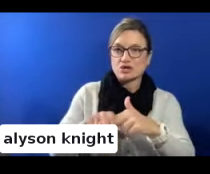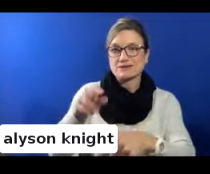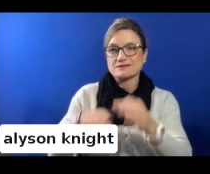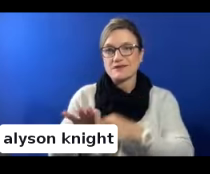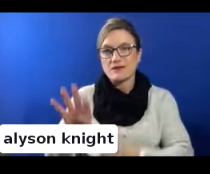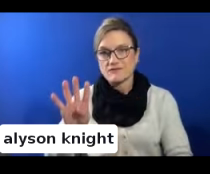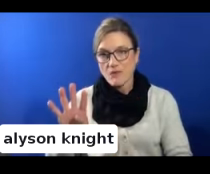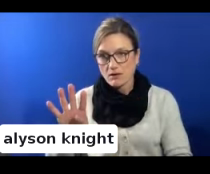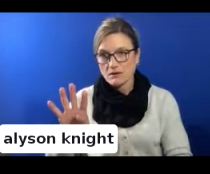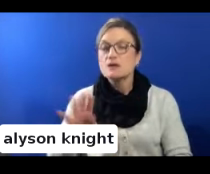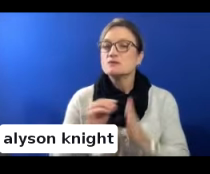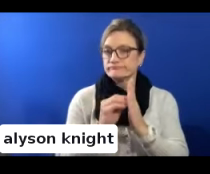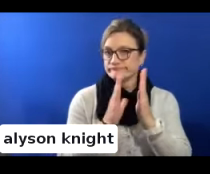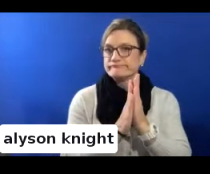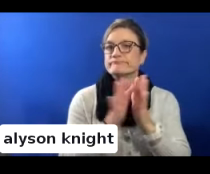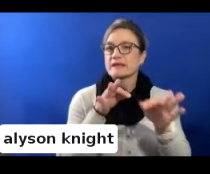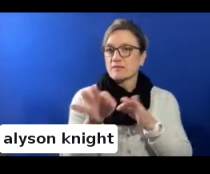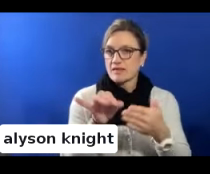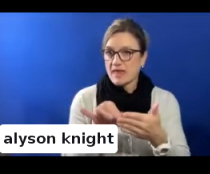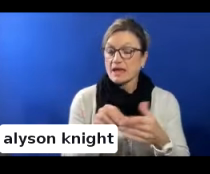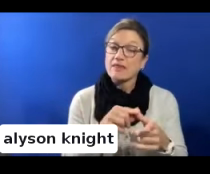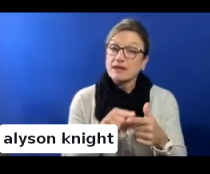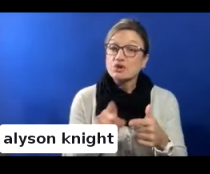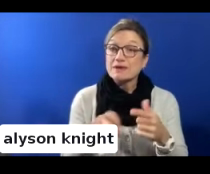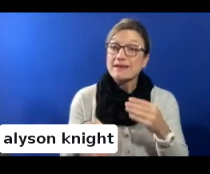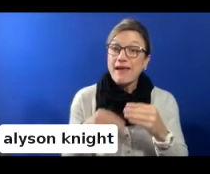However, since we were able to purchase additional chairs using